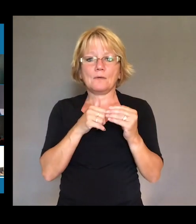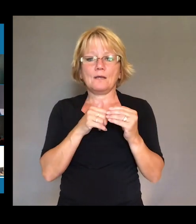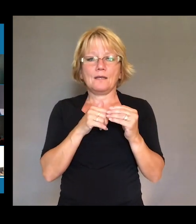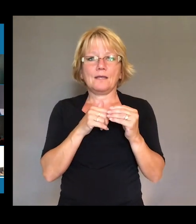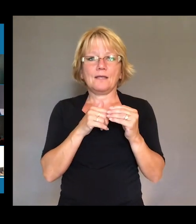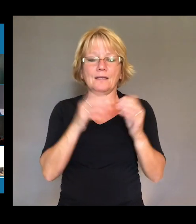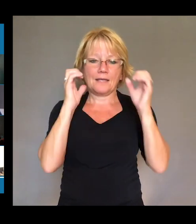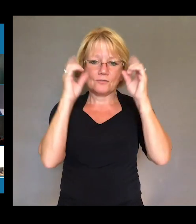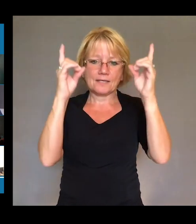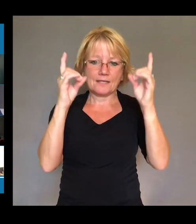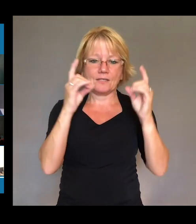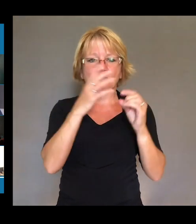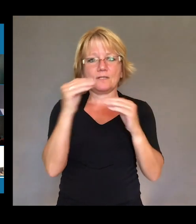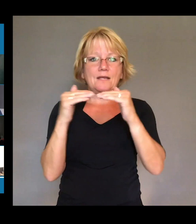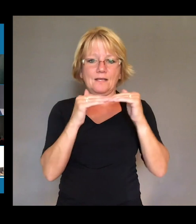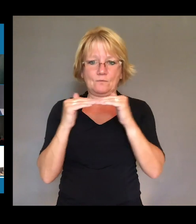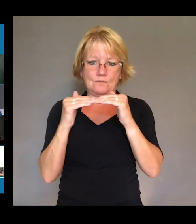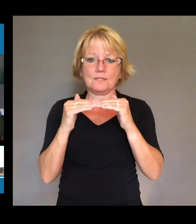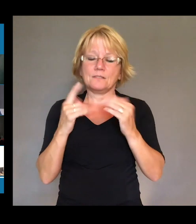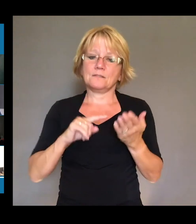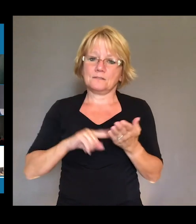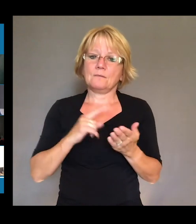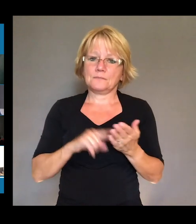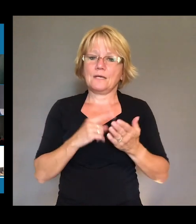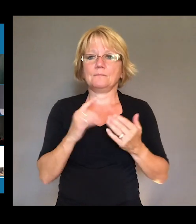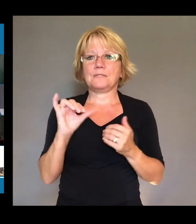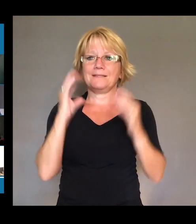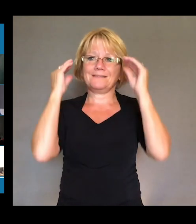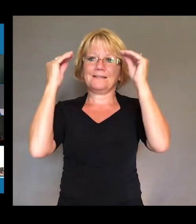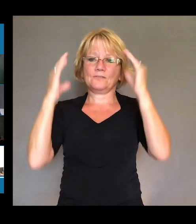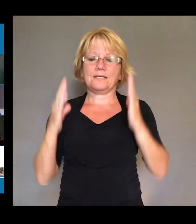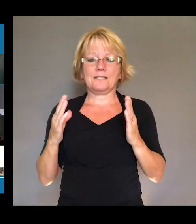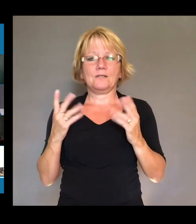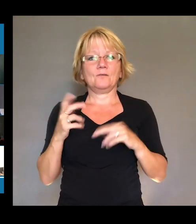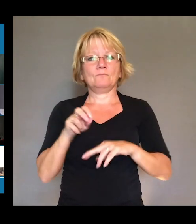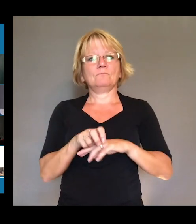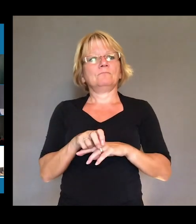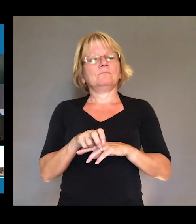when we're talking about educational inequities, right? Because sometimes, you know, as an educator,